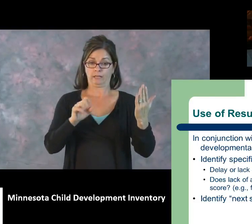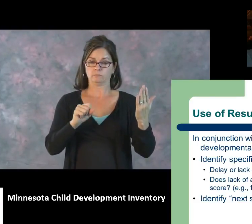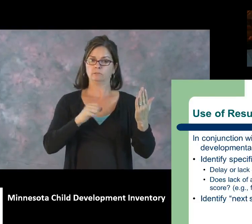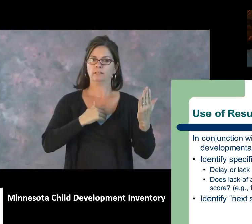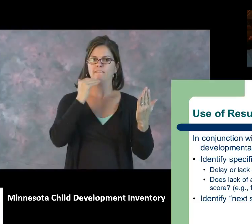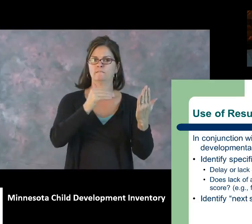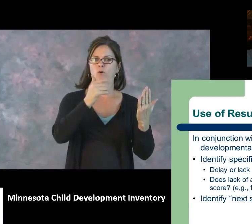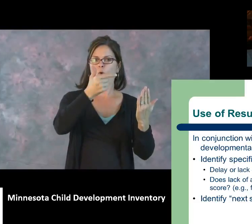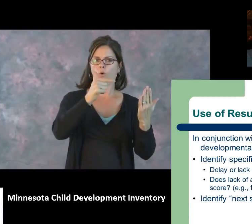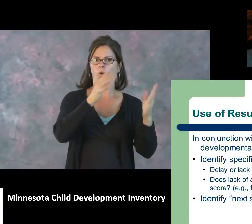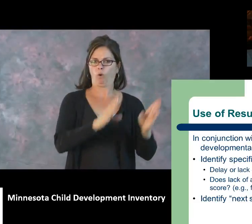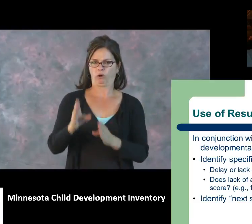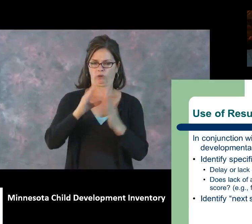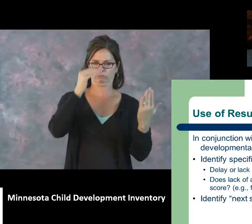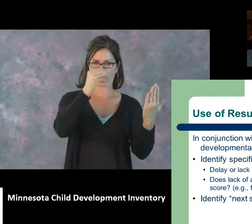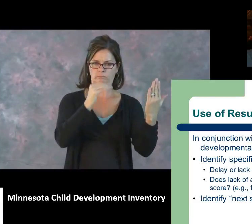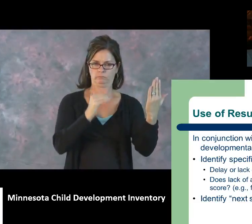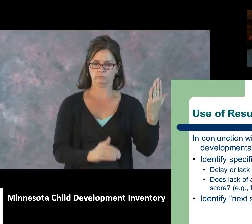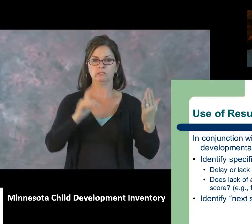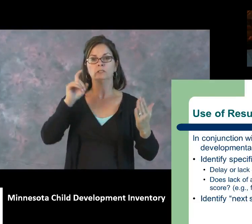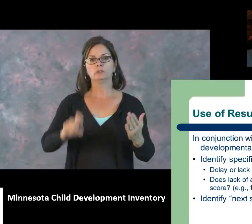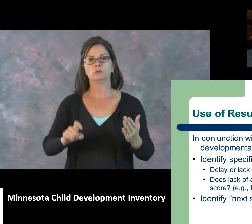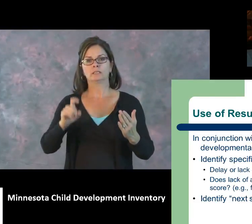is identify what the next steps are for the child